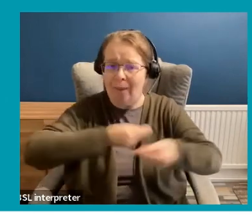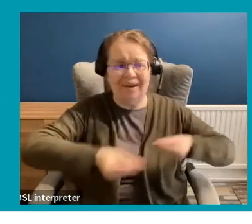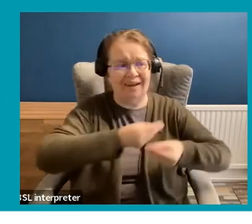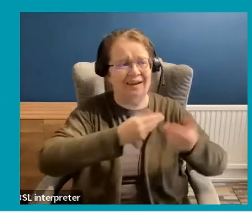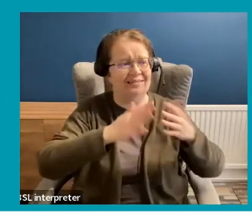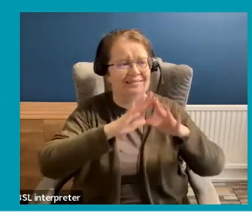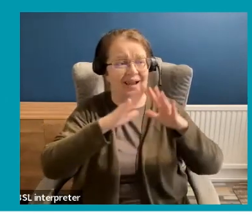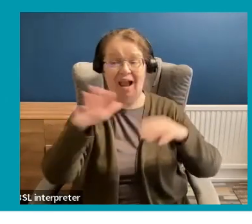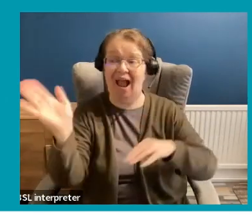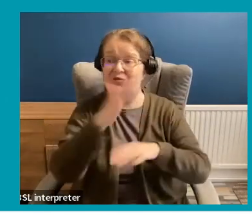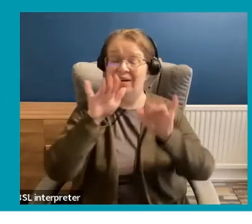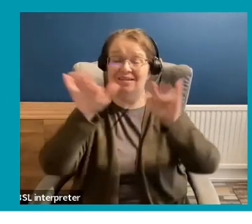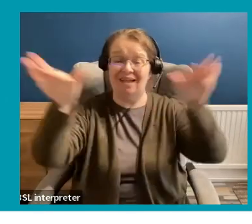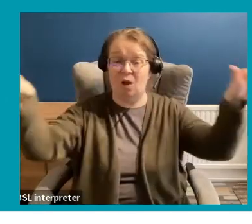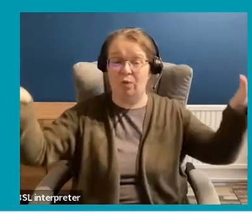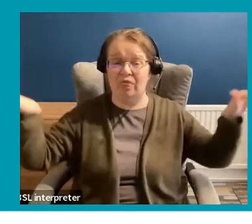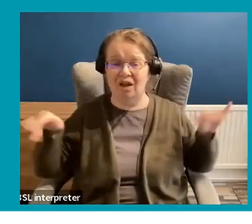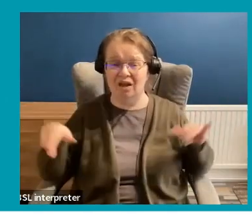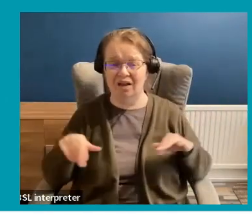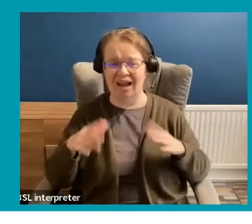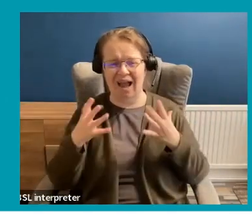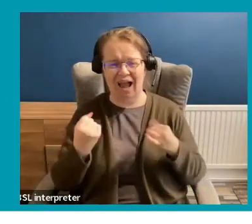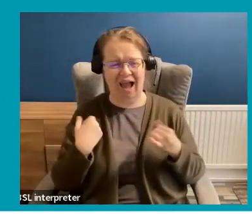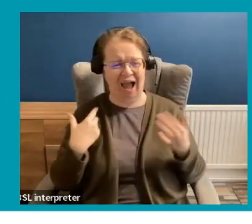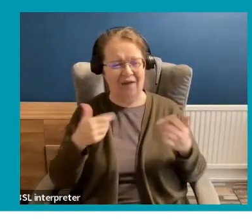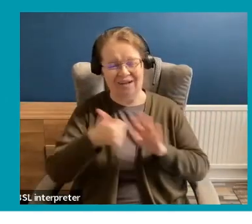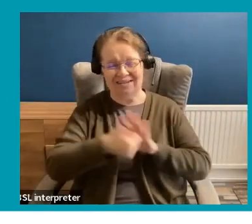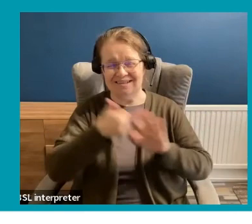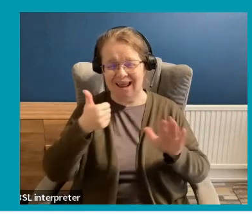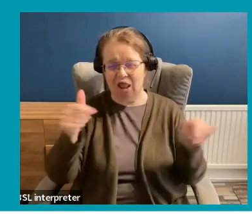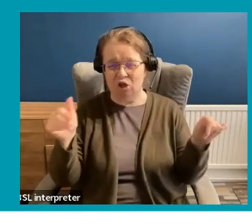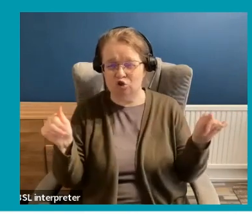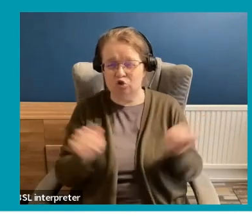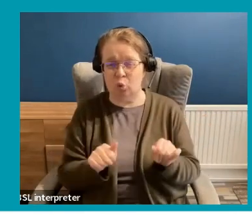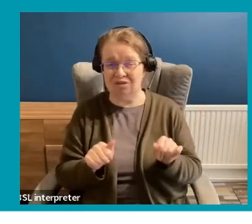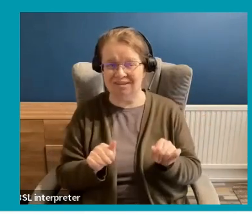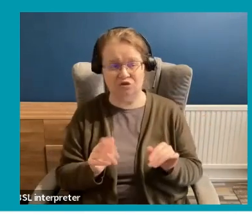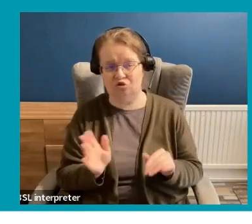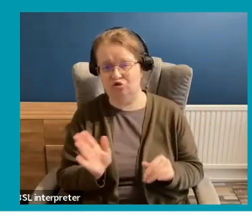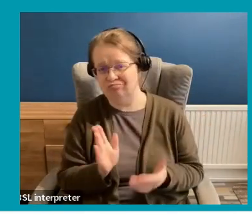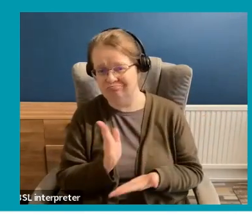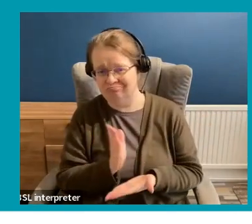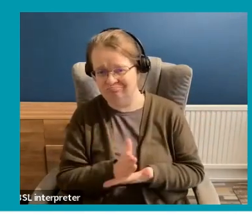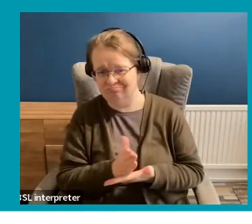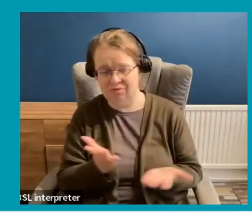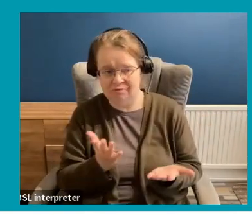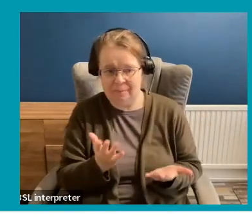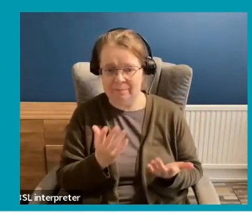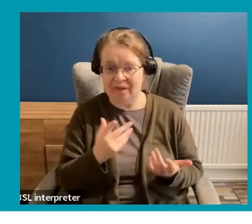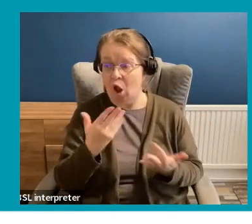At the moment we have this huge skill shortage going on but actually there are also a lot of people looking for work.